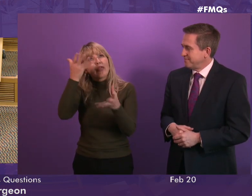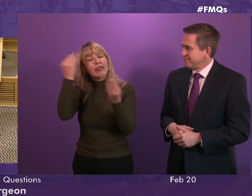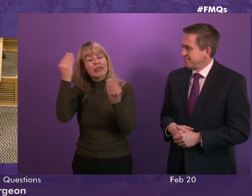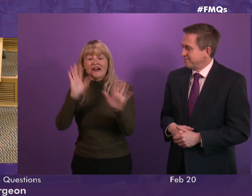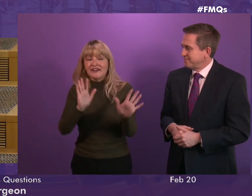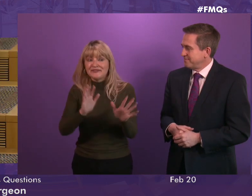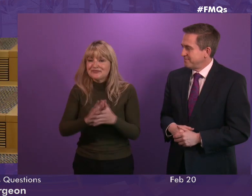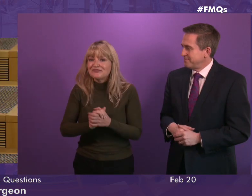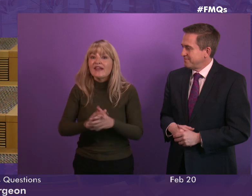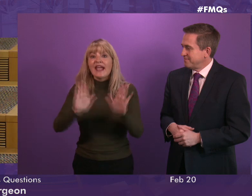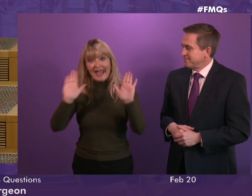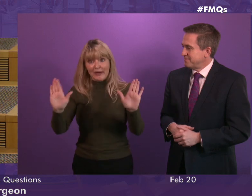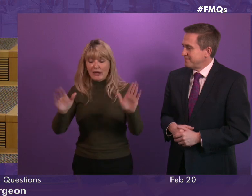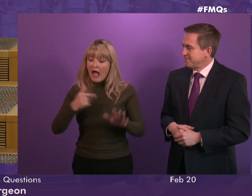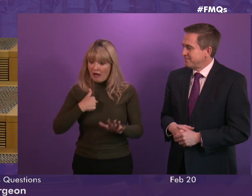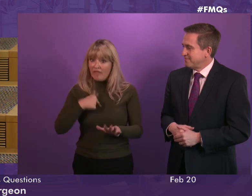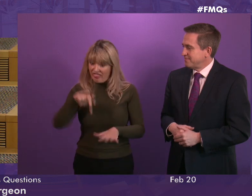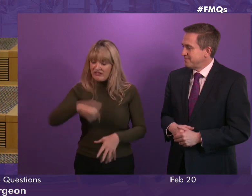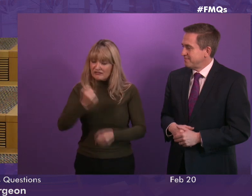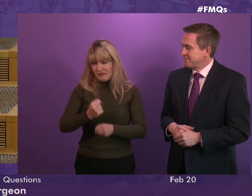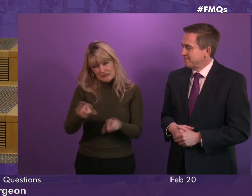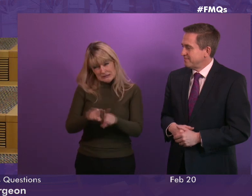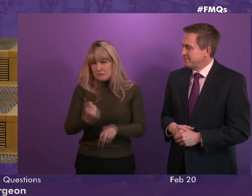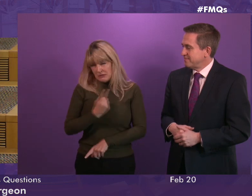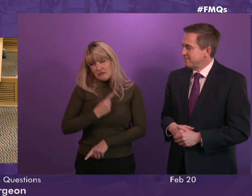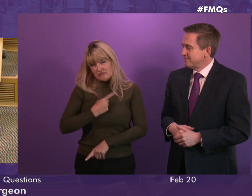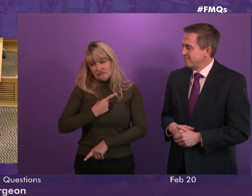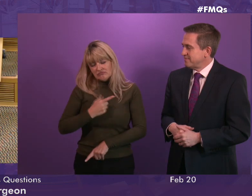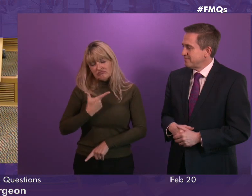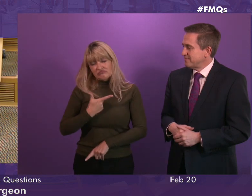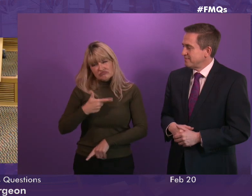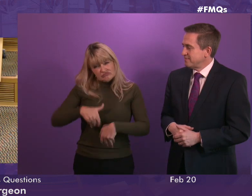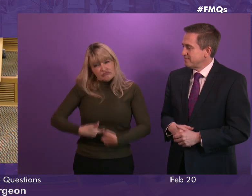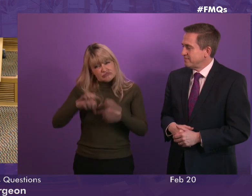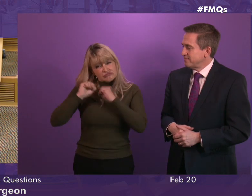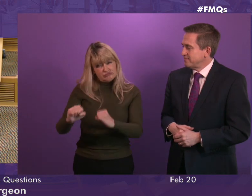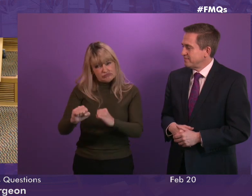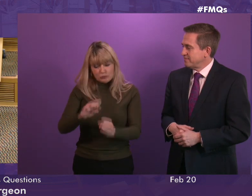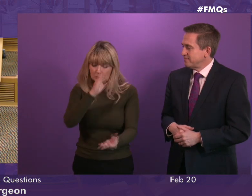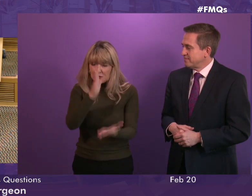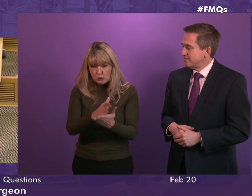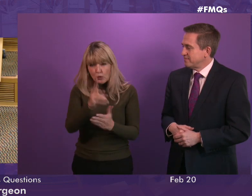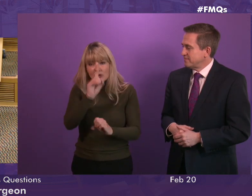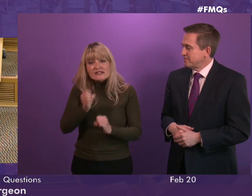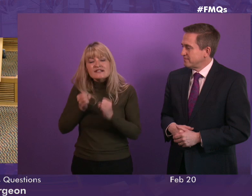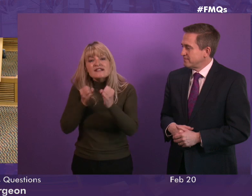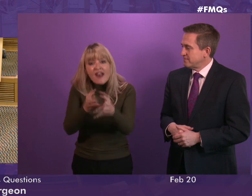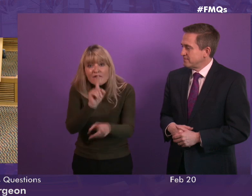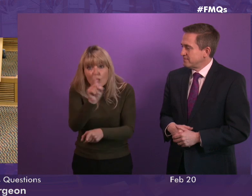I am absolutely committed—as is this Government—to ensuring that we deliver the doubling of early